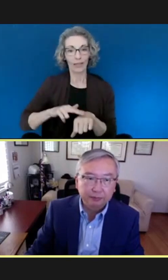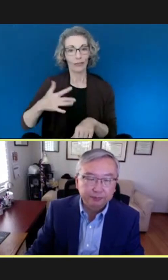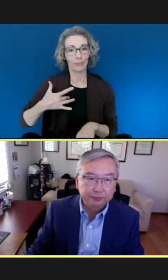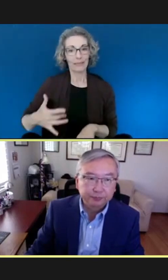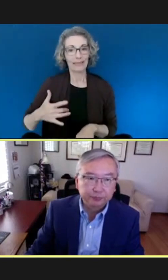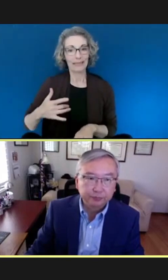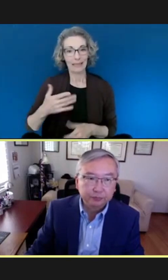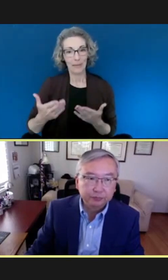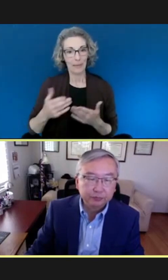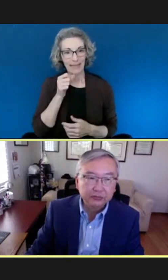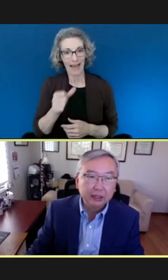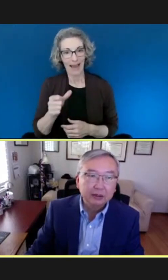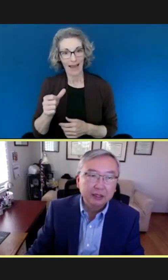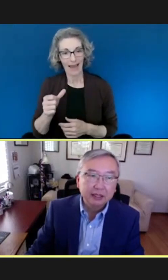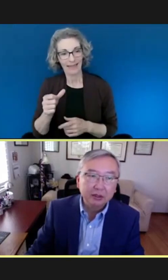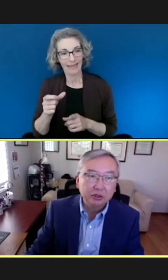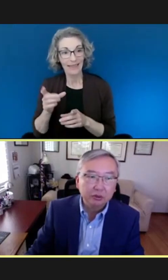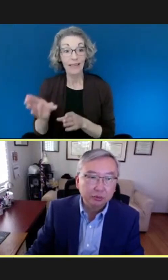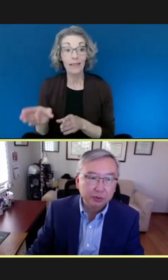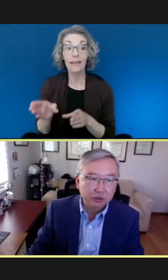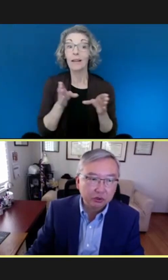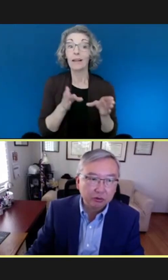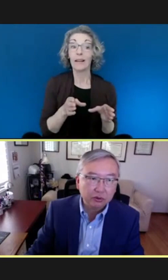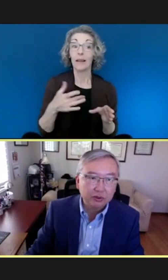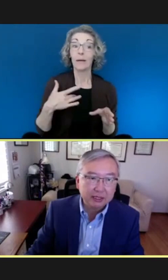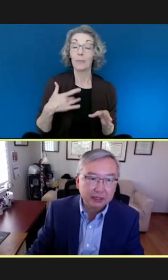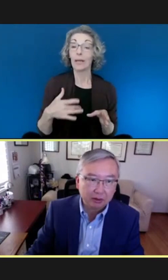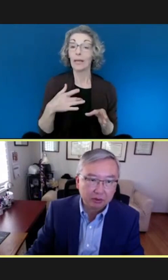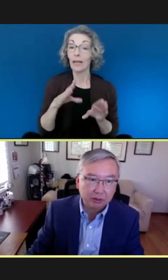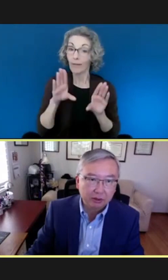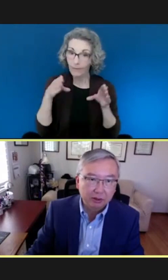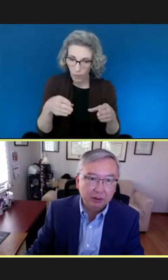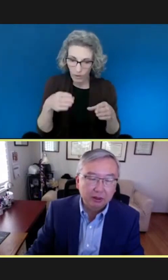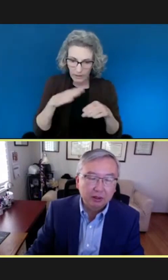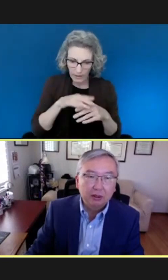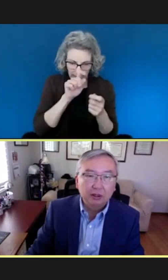their tendency, they tend to be drawn to details.